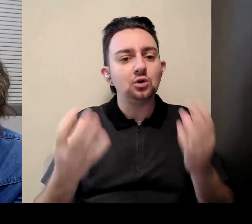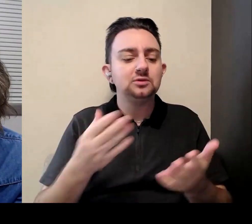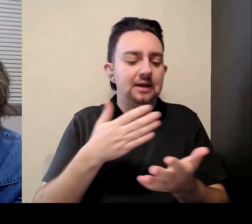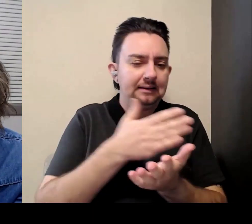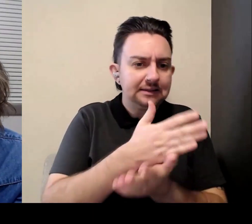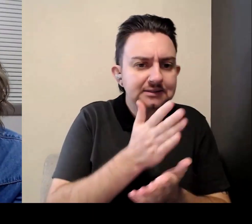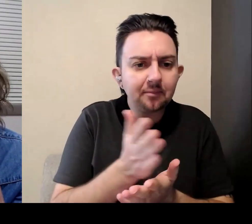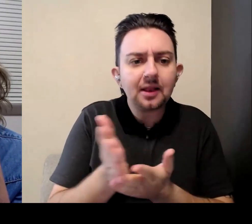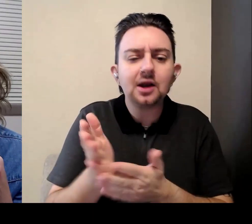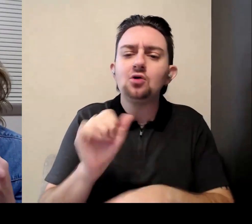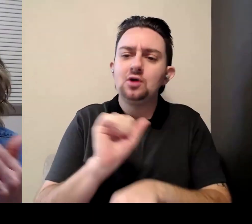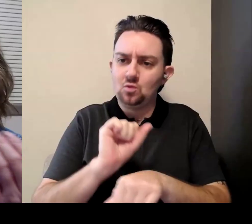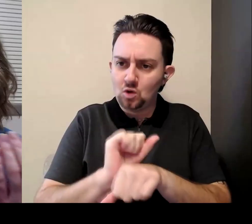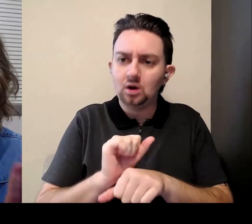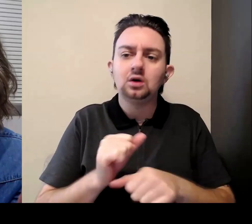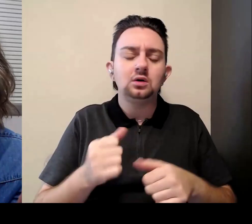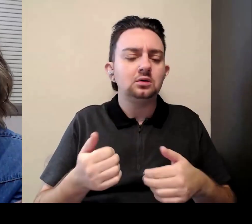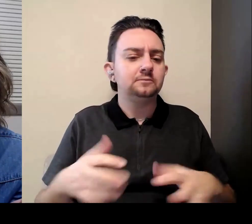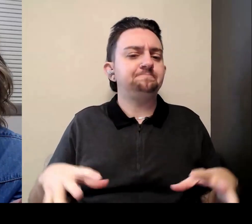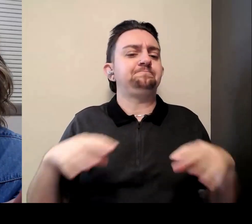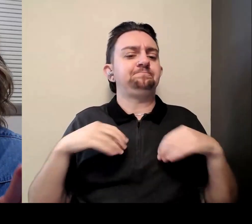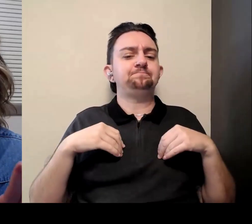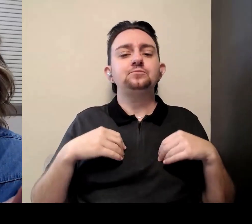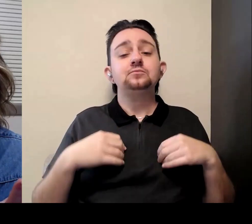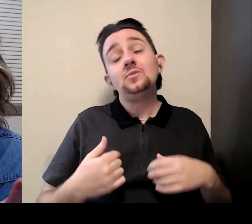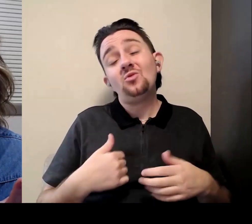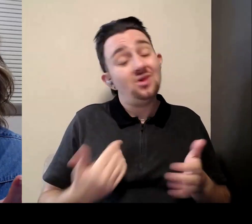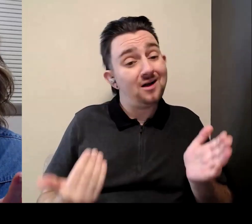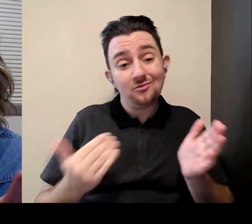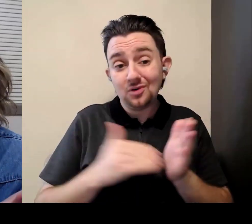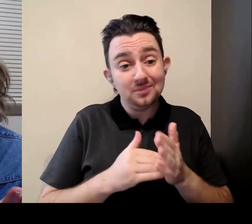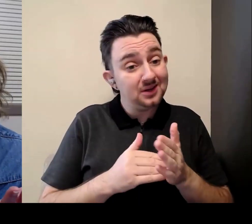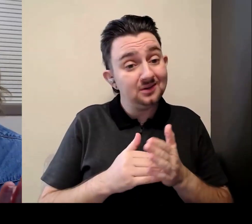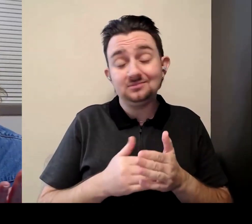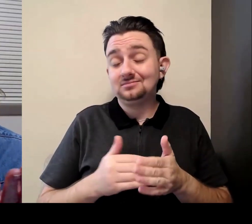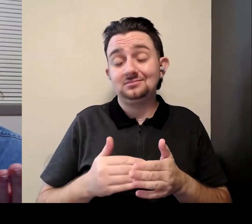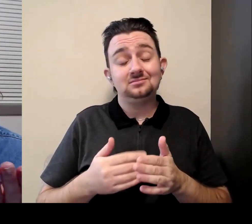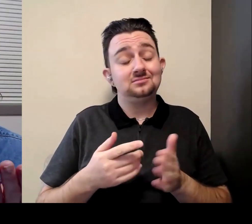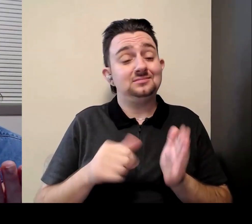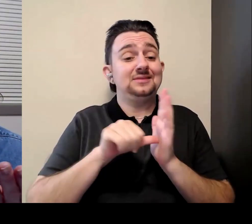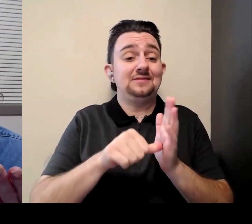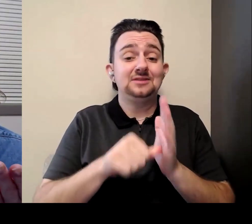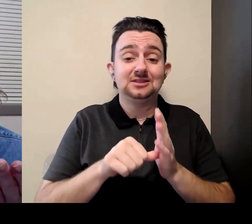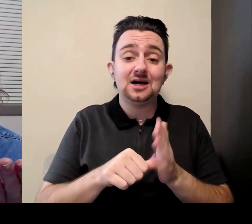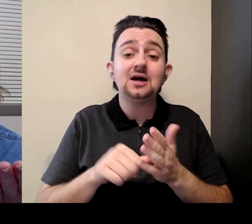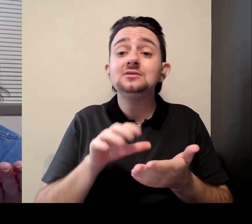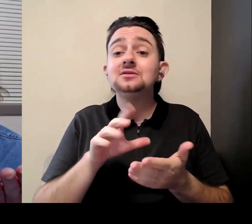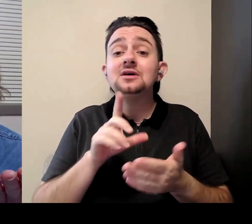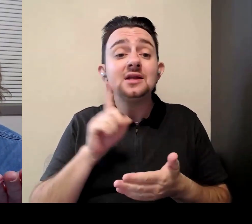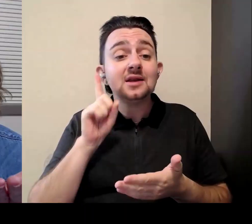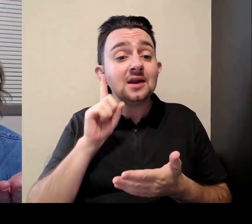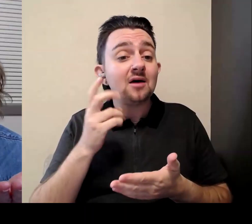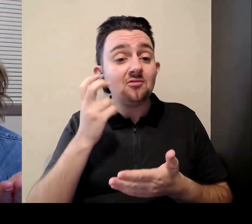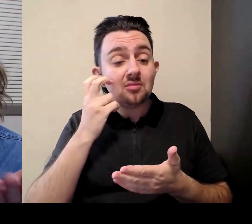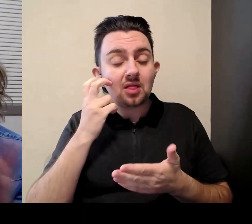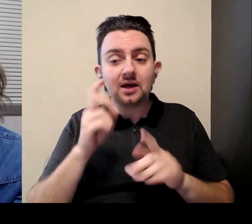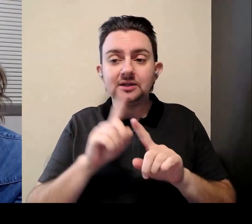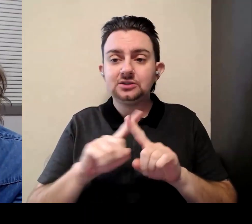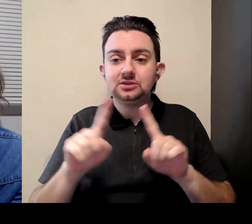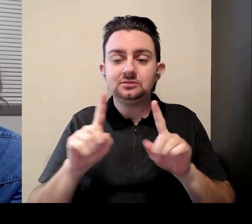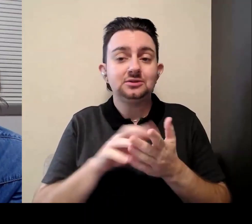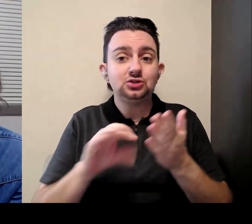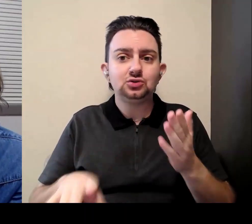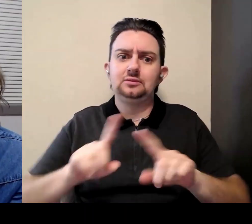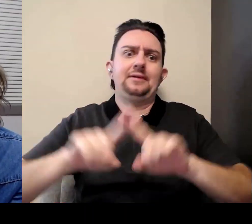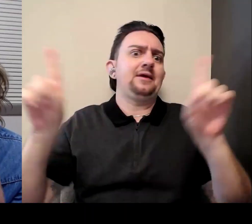And so I'm just going to echo, it's not different for a deafblind student based on what all the folks before me have talked about.